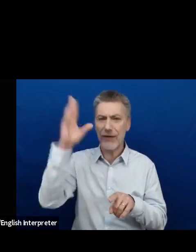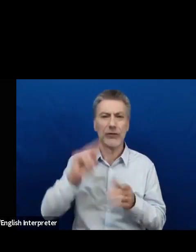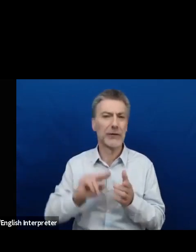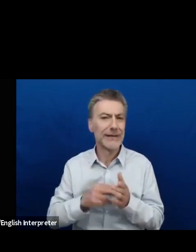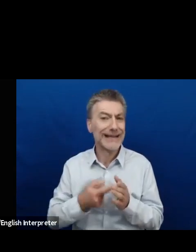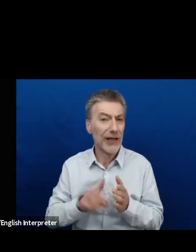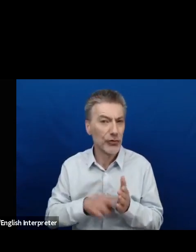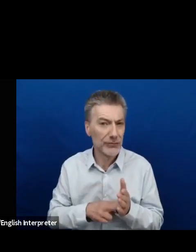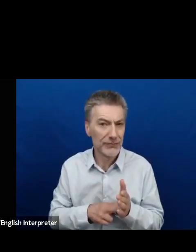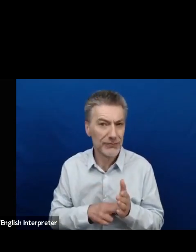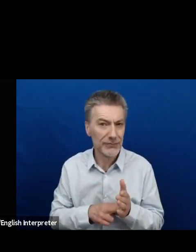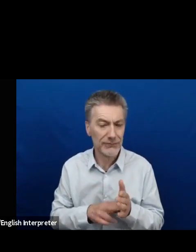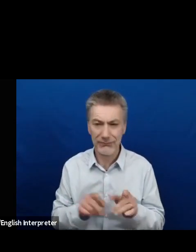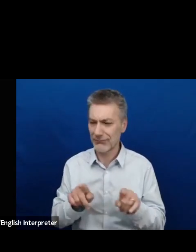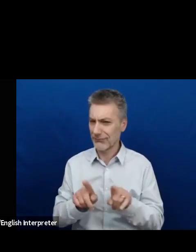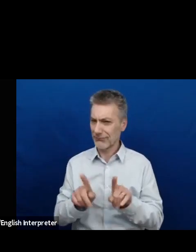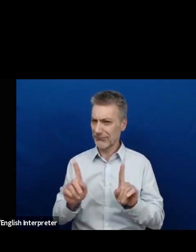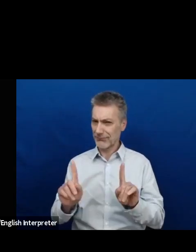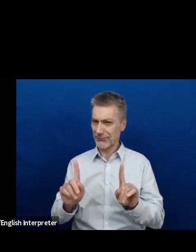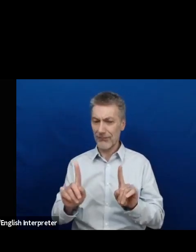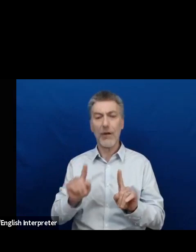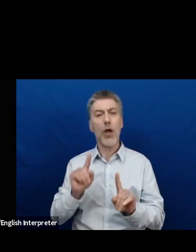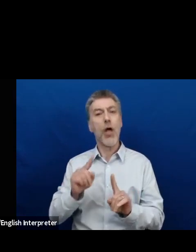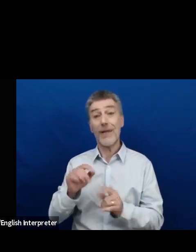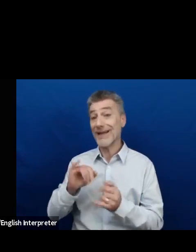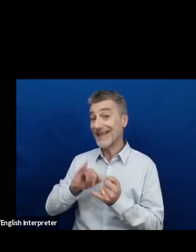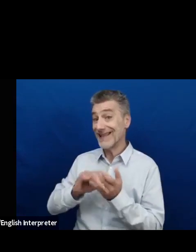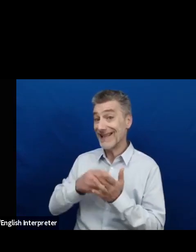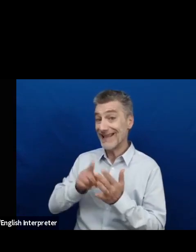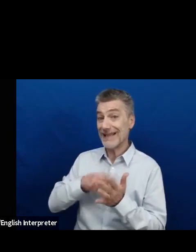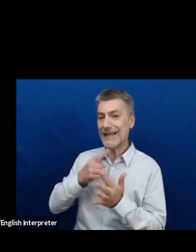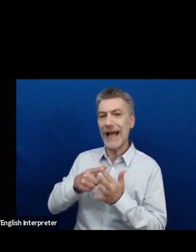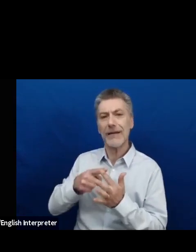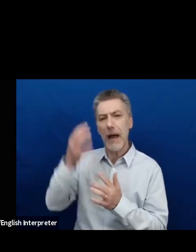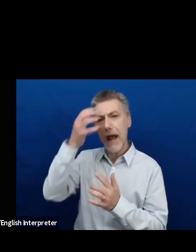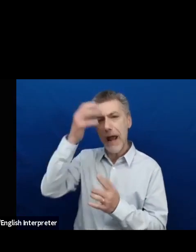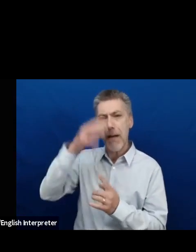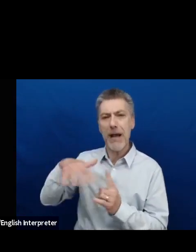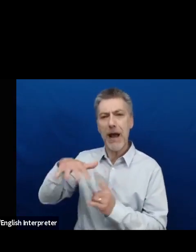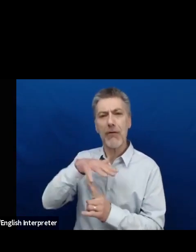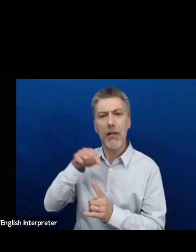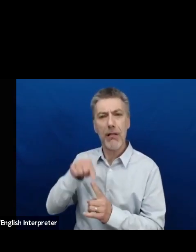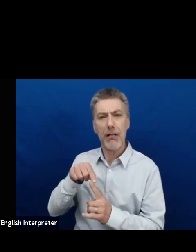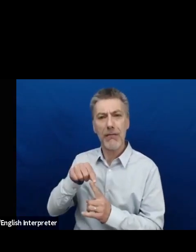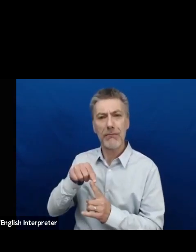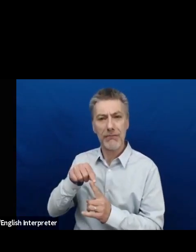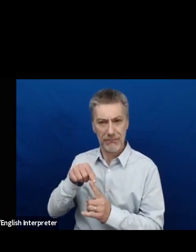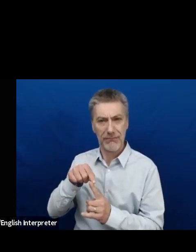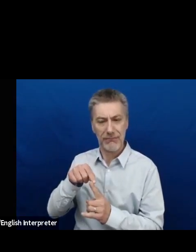Office were distinct as units. Responsibility